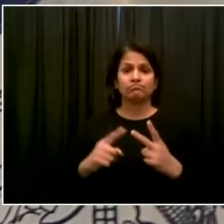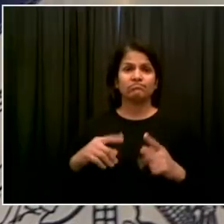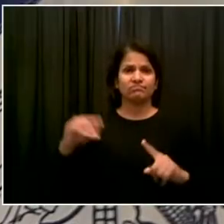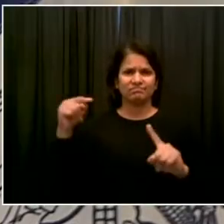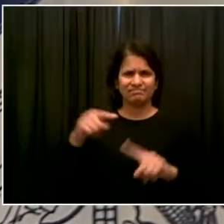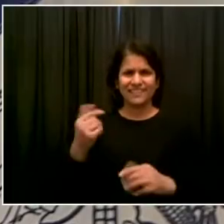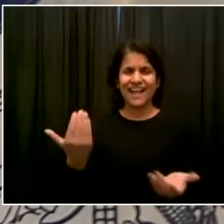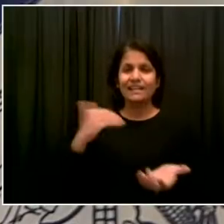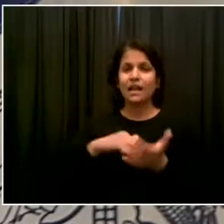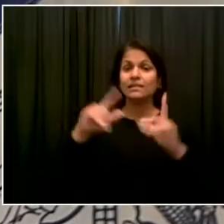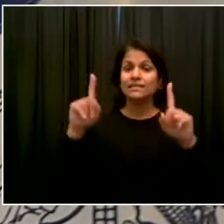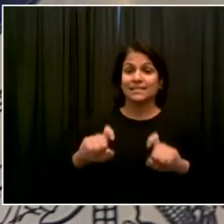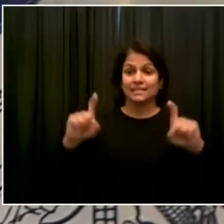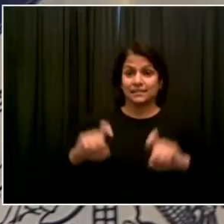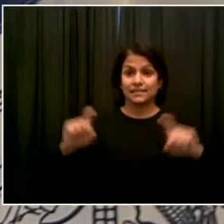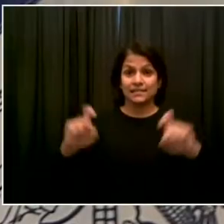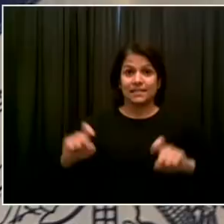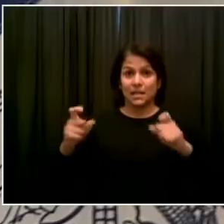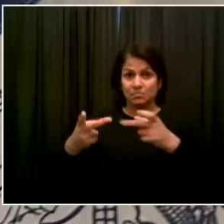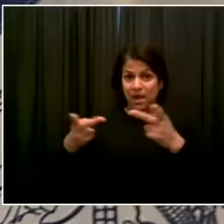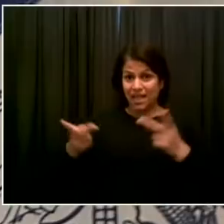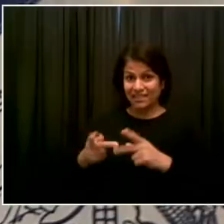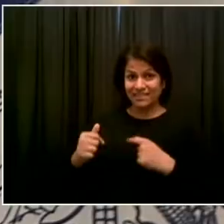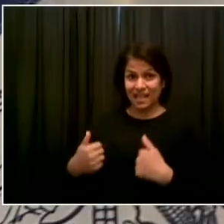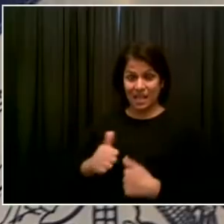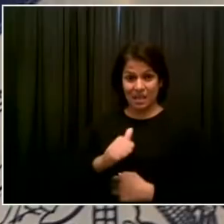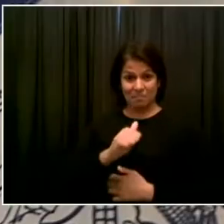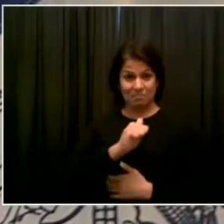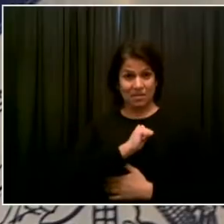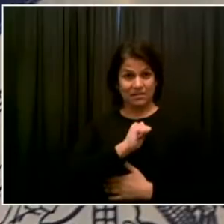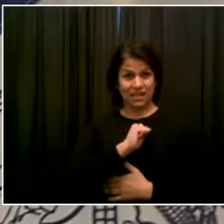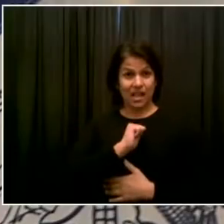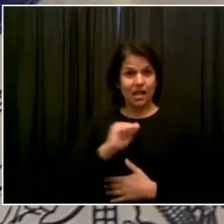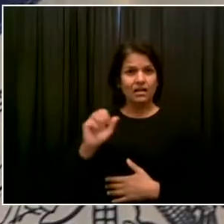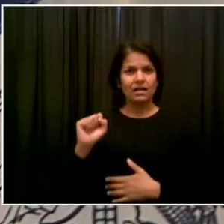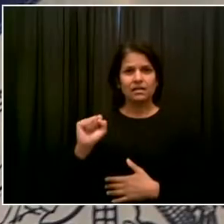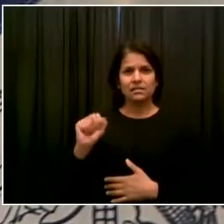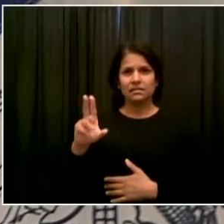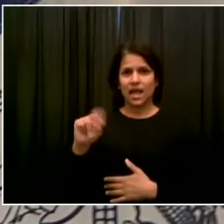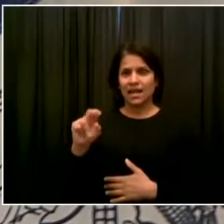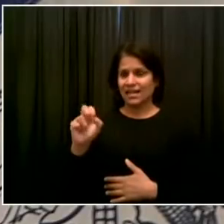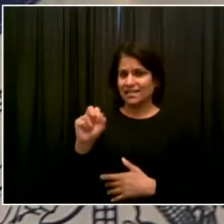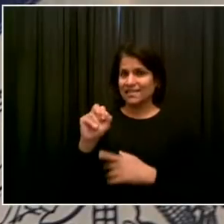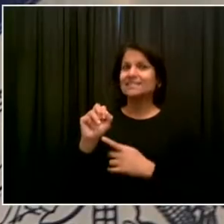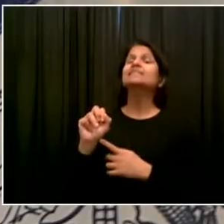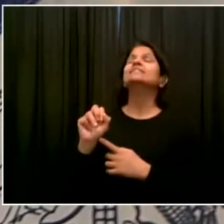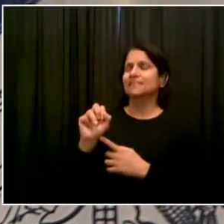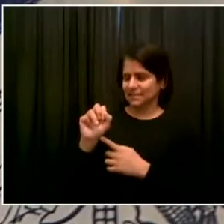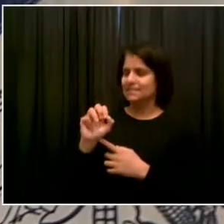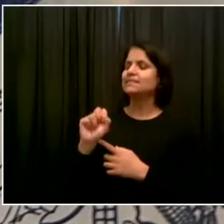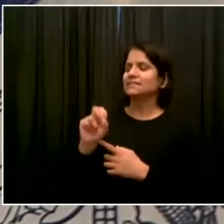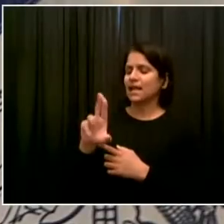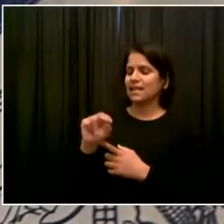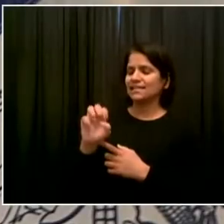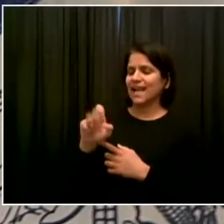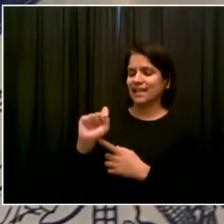VERY MUCH. GOING BAK CTO THE VENDORS WE ARE WORKING WITH I CAN SPEAK FROM FIRST-HAND EXPERIENCE I